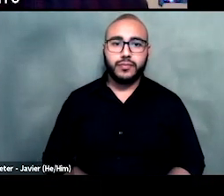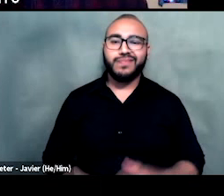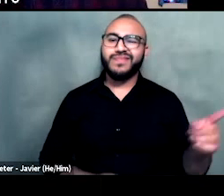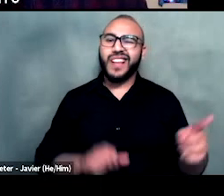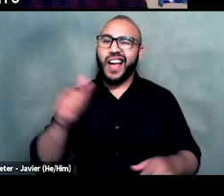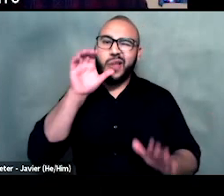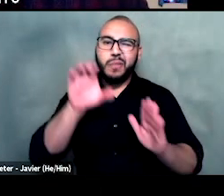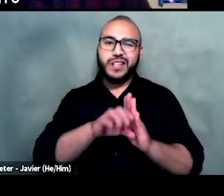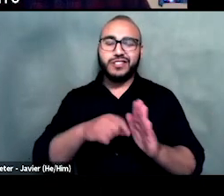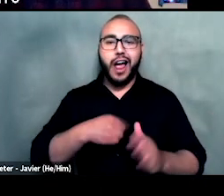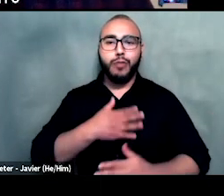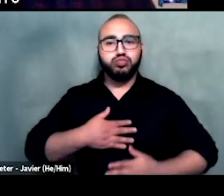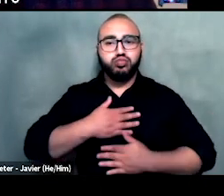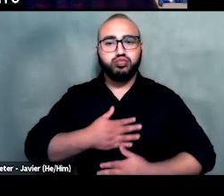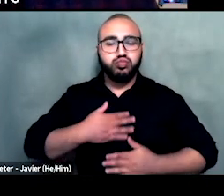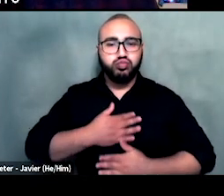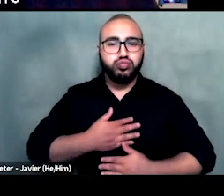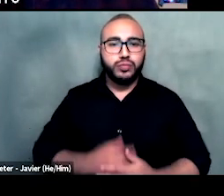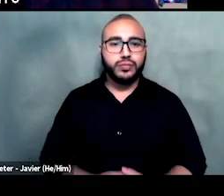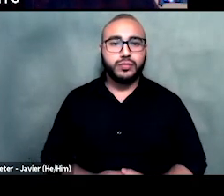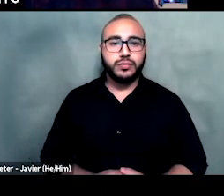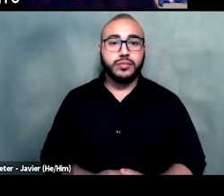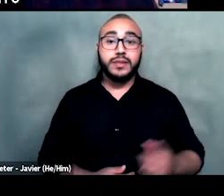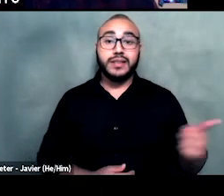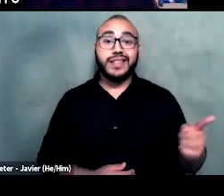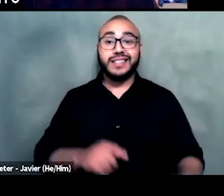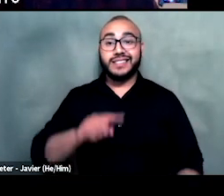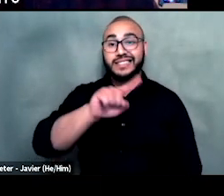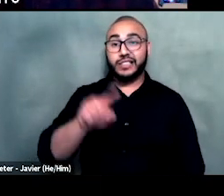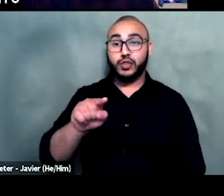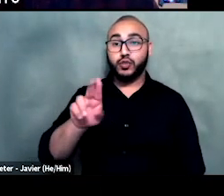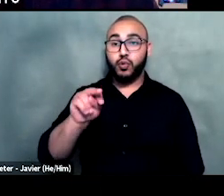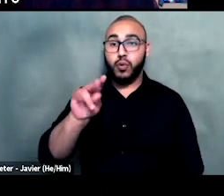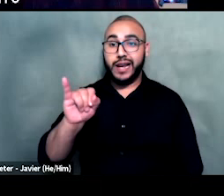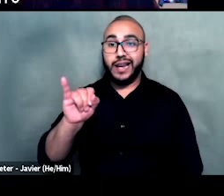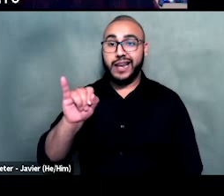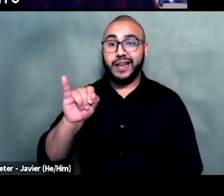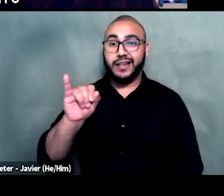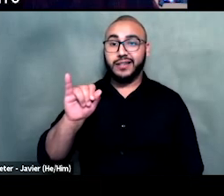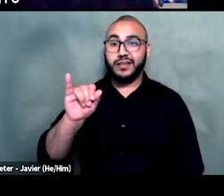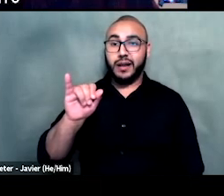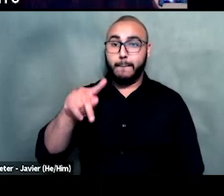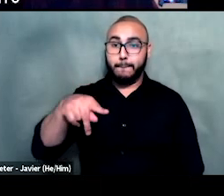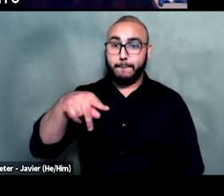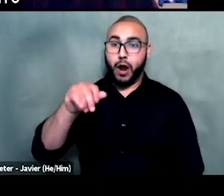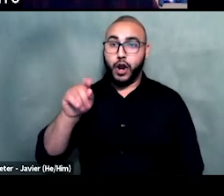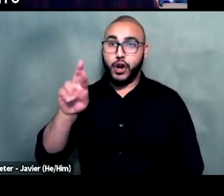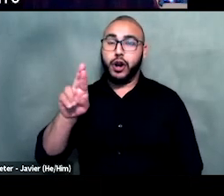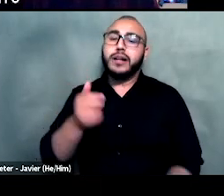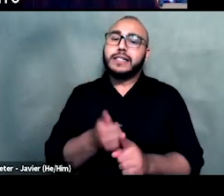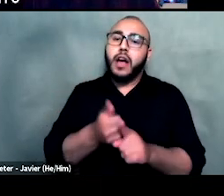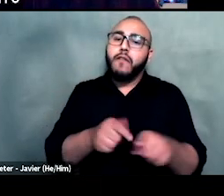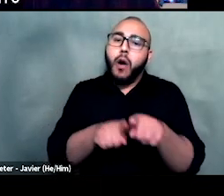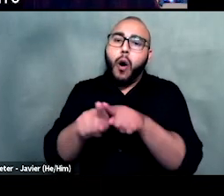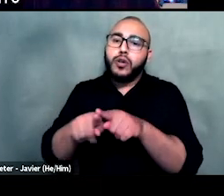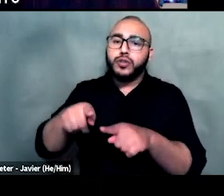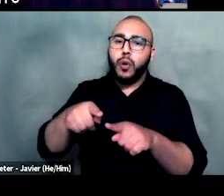that I really like. This is a Zuni potter, and the Zuni are also Pueblo people and she's